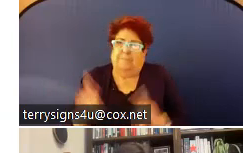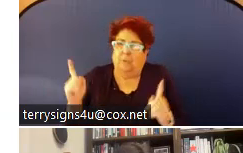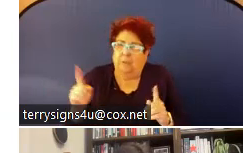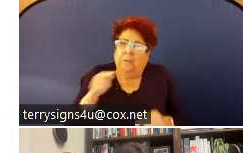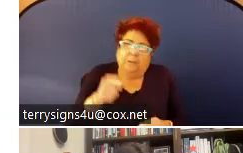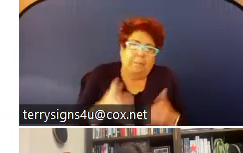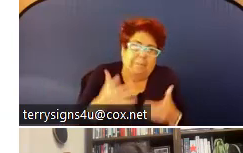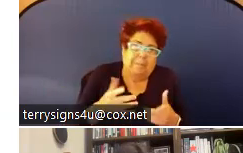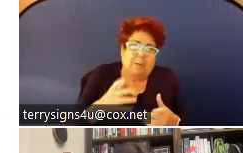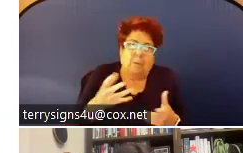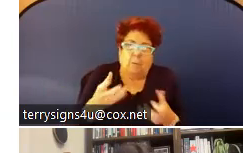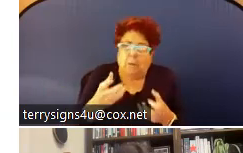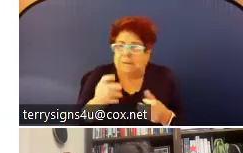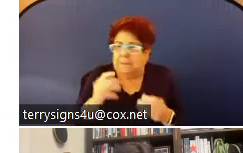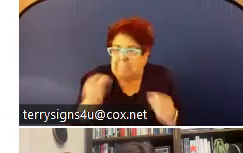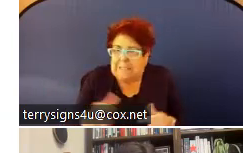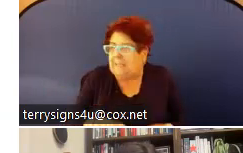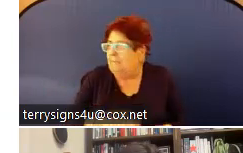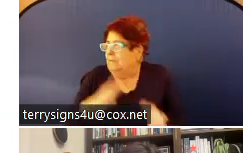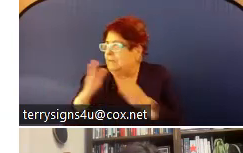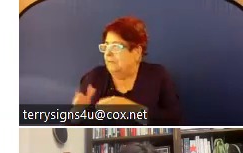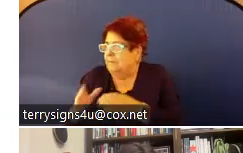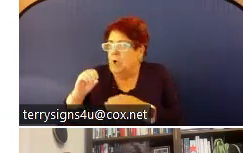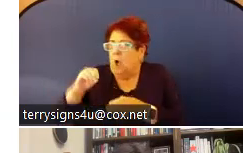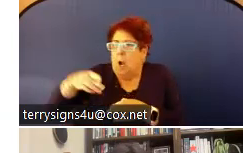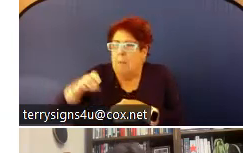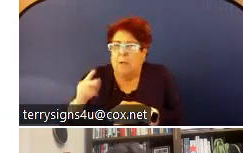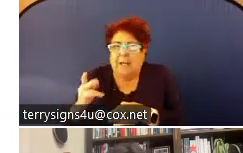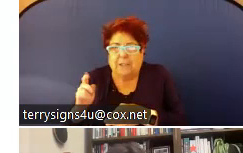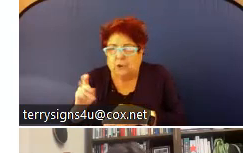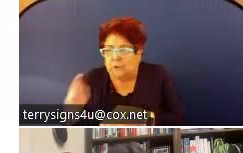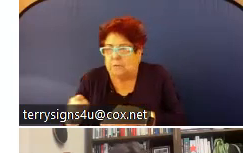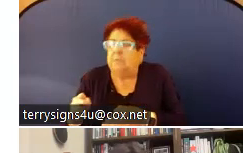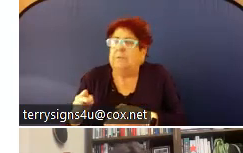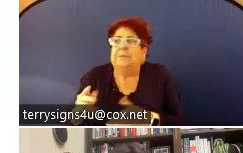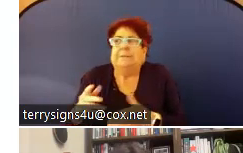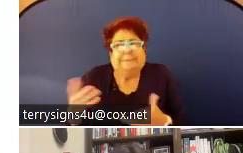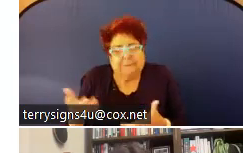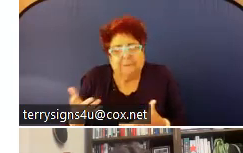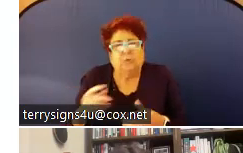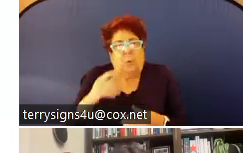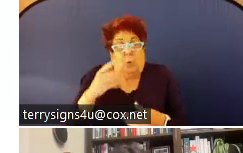of provision. These types of things we have to work out with as an organization.